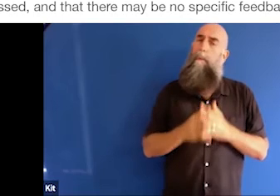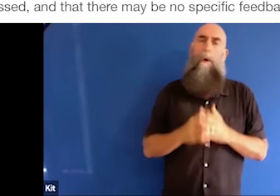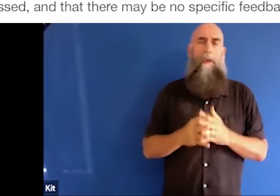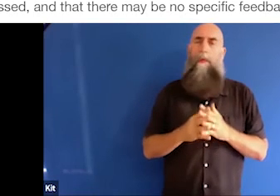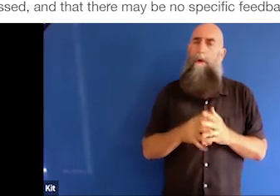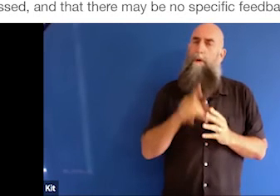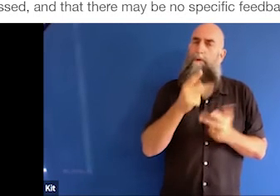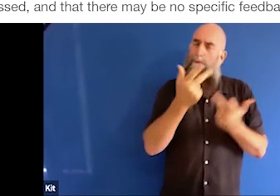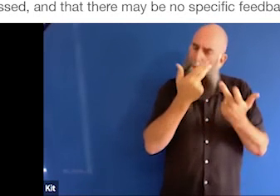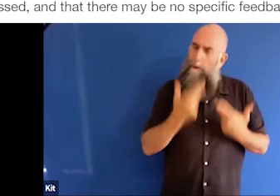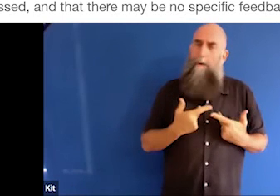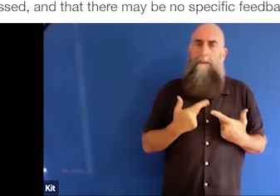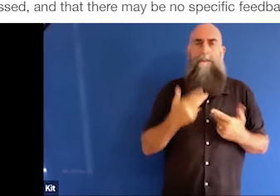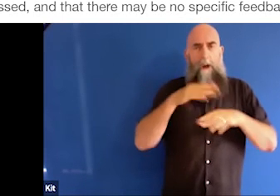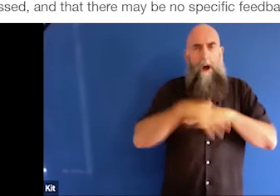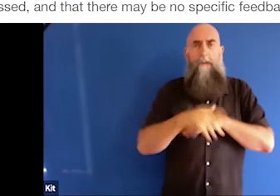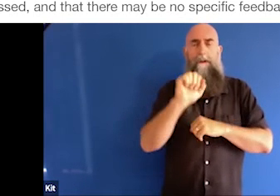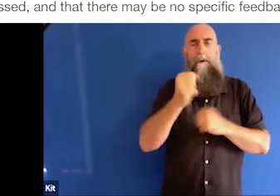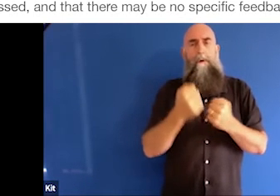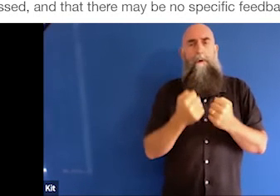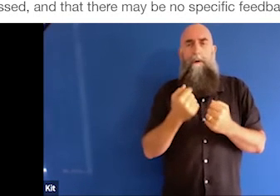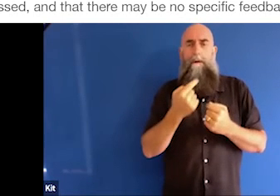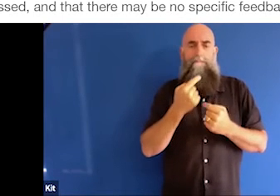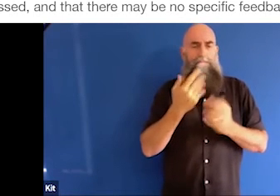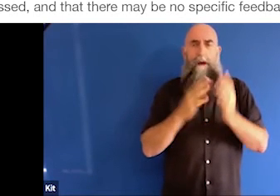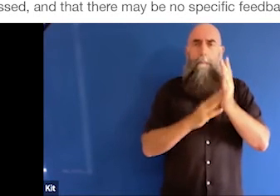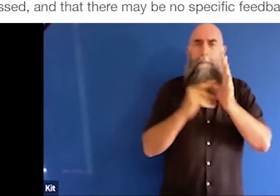is directly related to the project that you're proposing. So, the support material should show